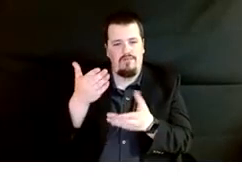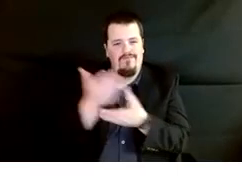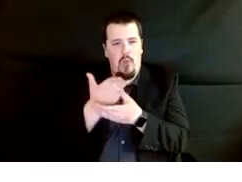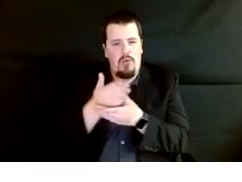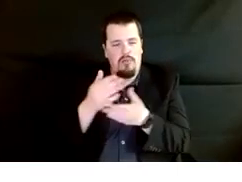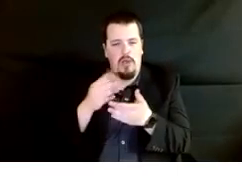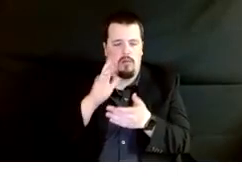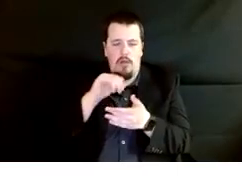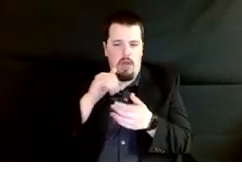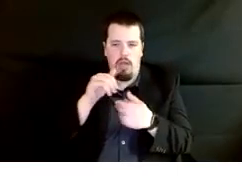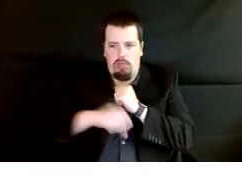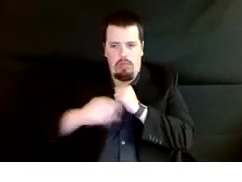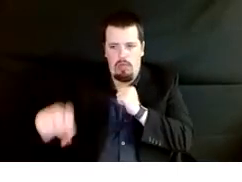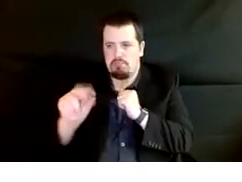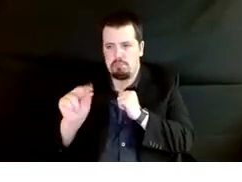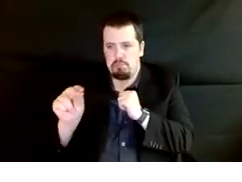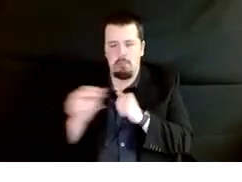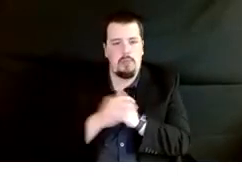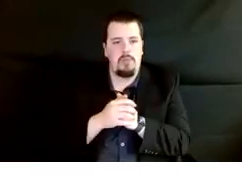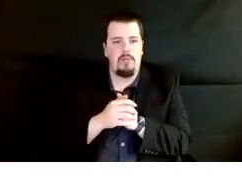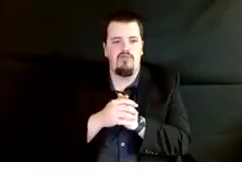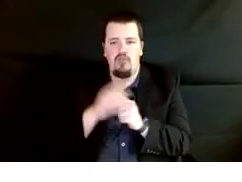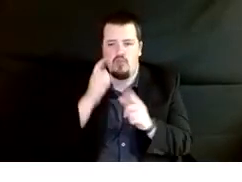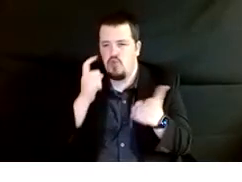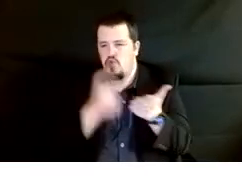spend a whole lot of time on these... I just want to call your attention to the fact that they're here,